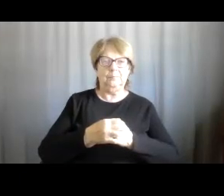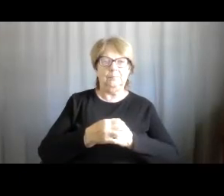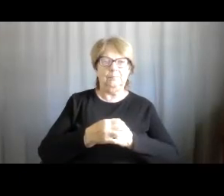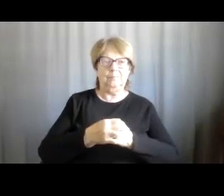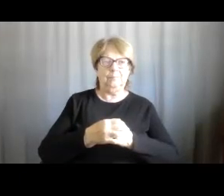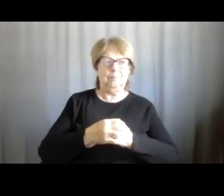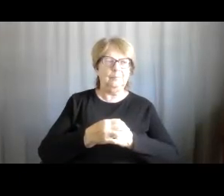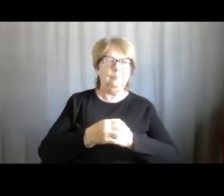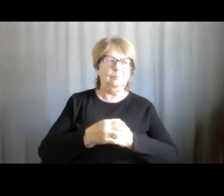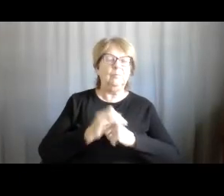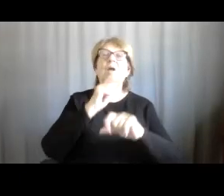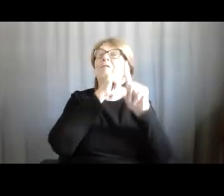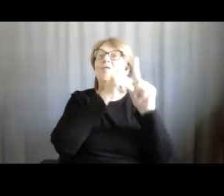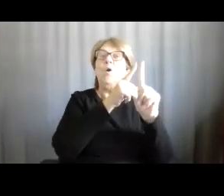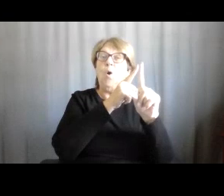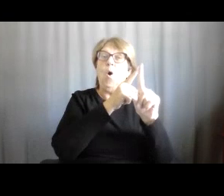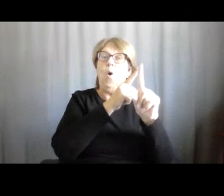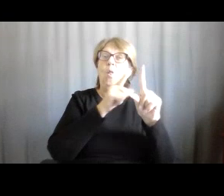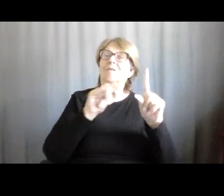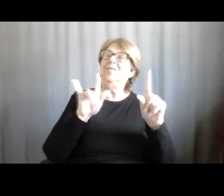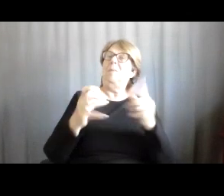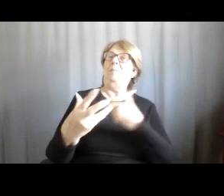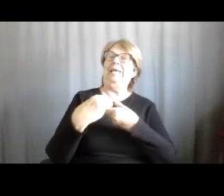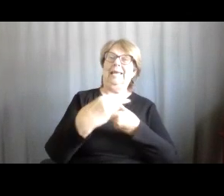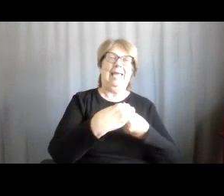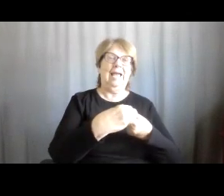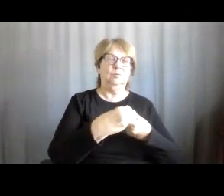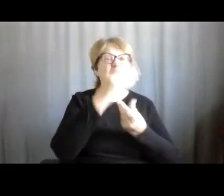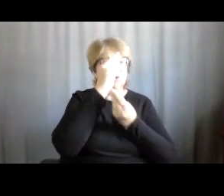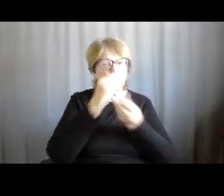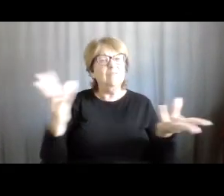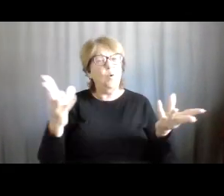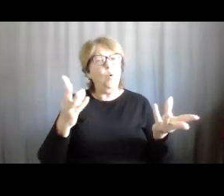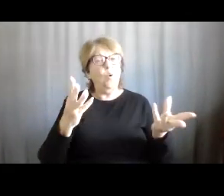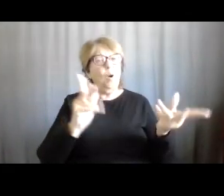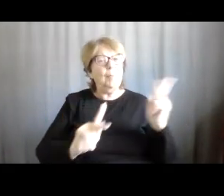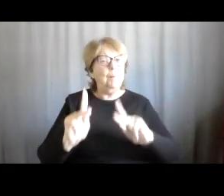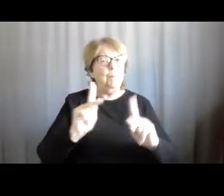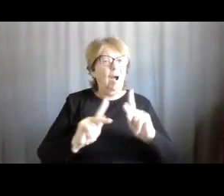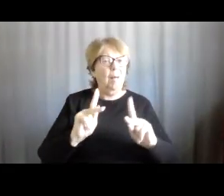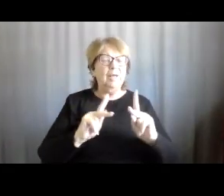The goal of the public engagement is to inform the public, know your lived experiences,